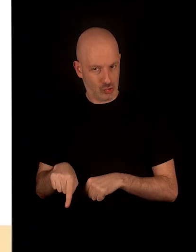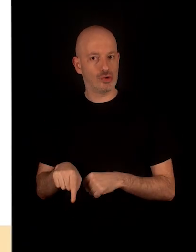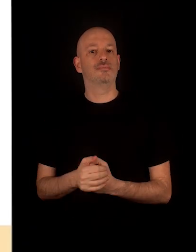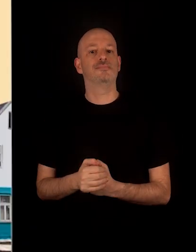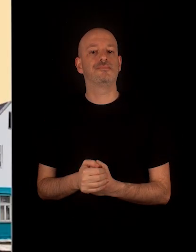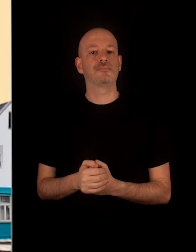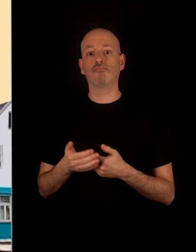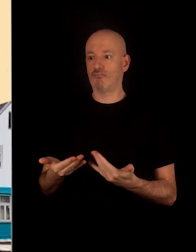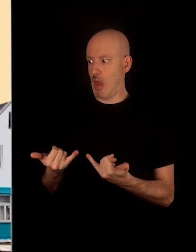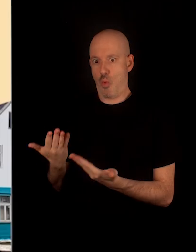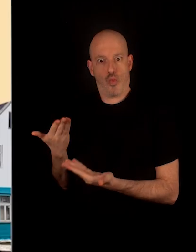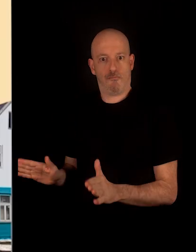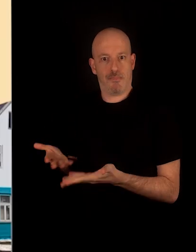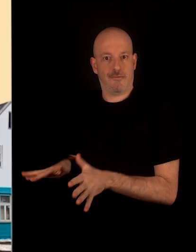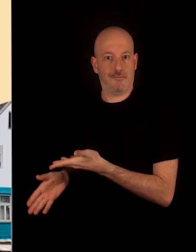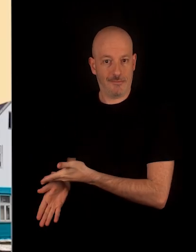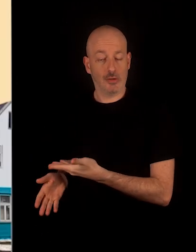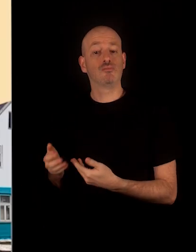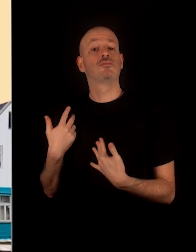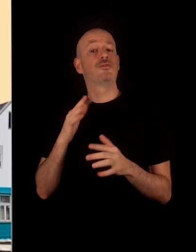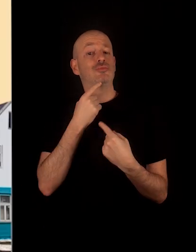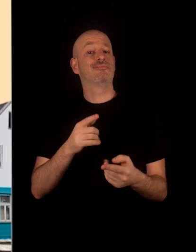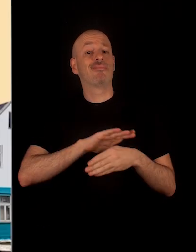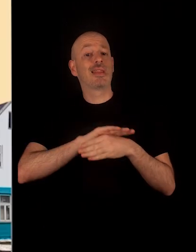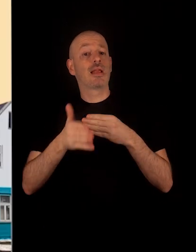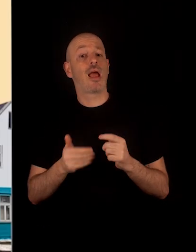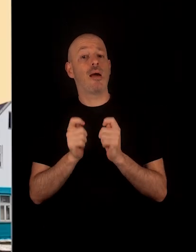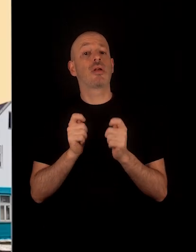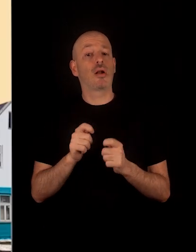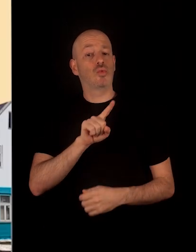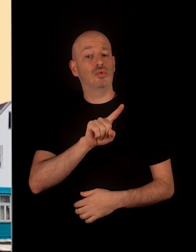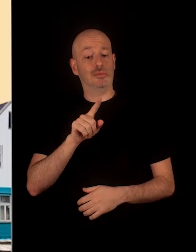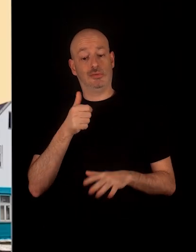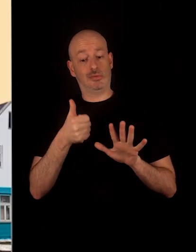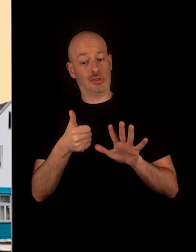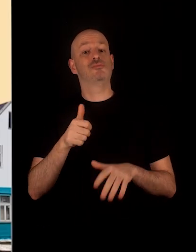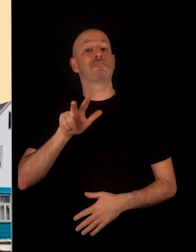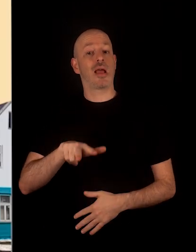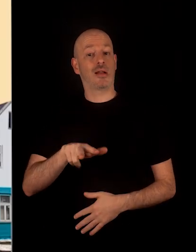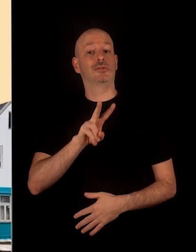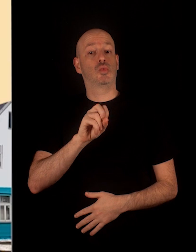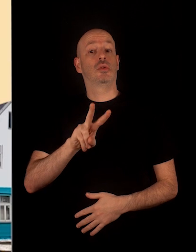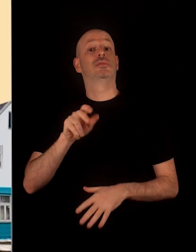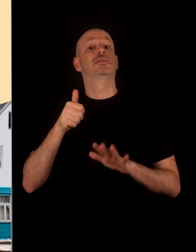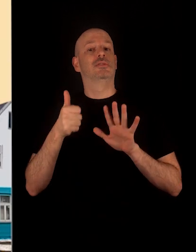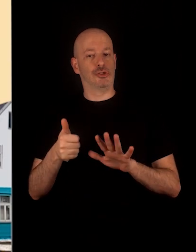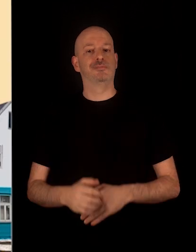and more information. Cultural Moves Europe is a mobility scheme that supports individual mobility